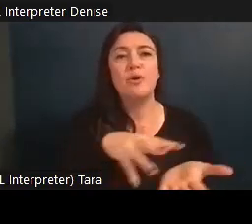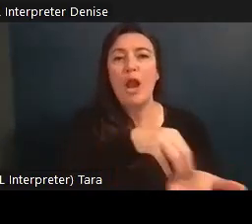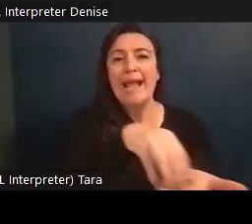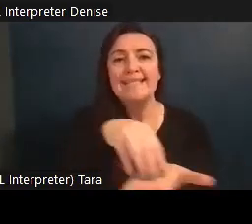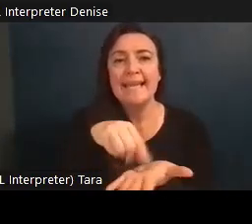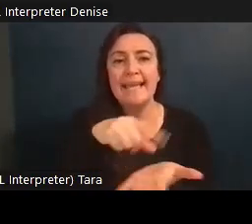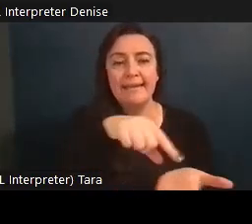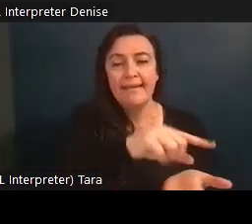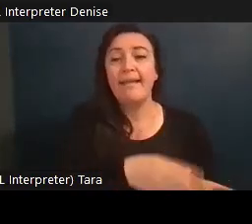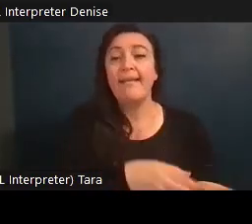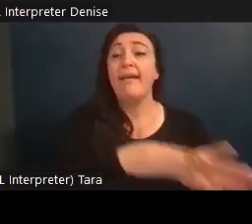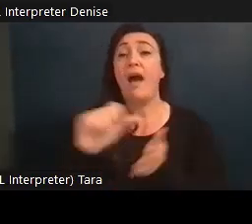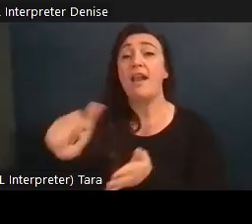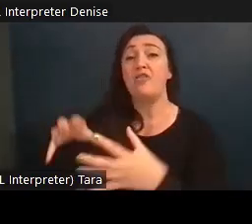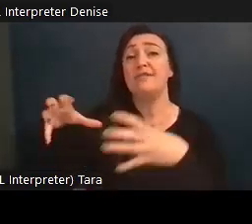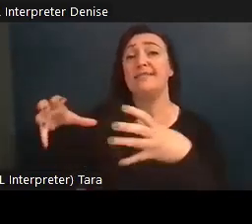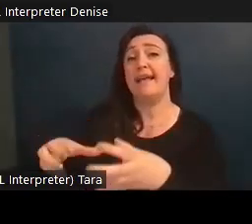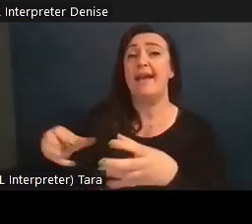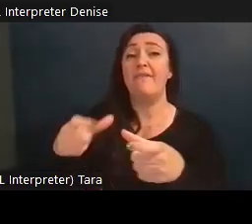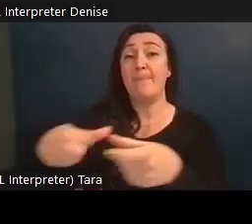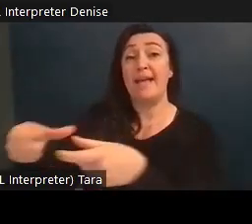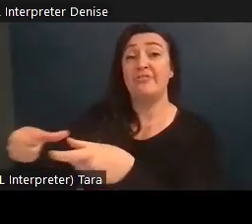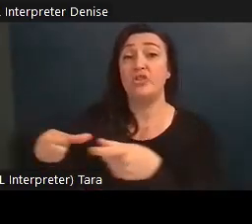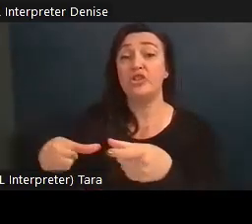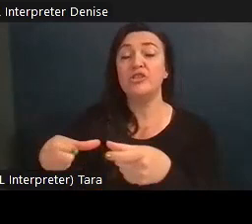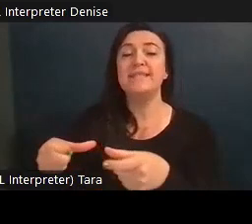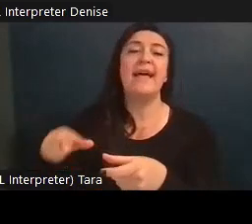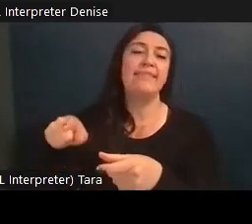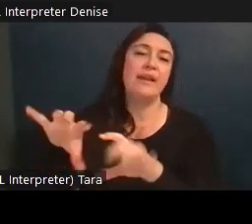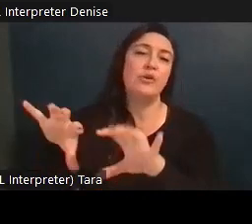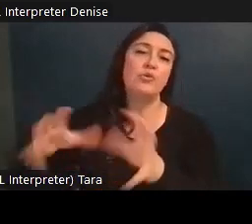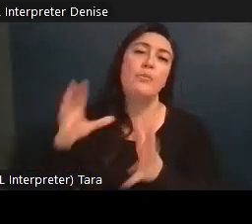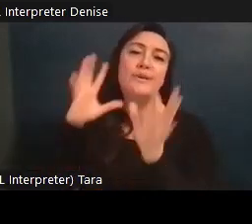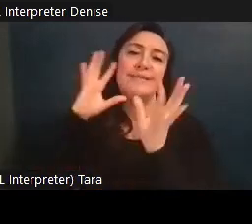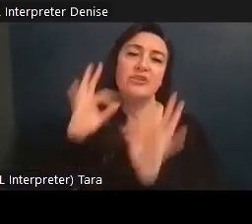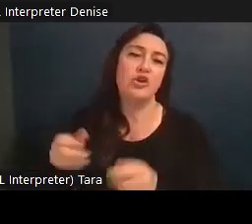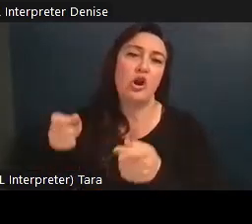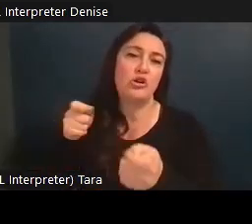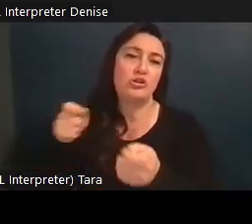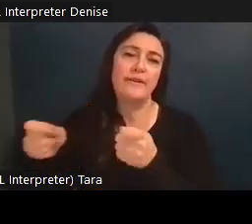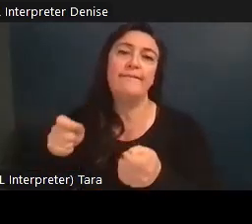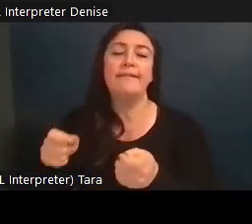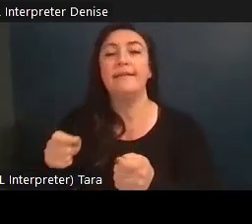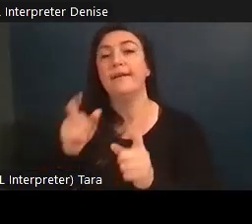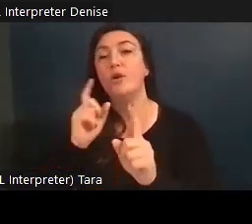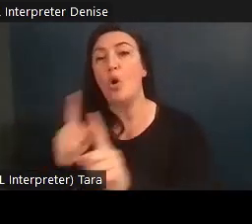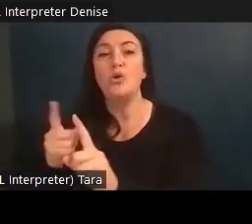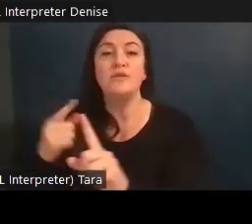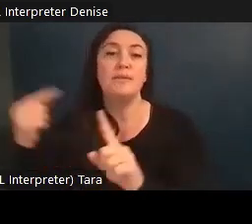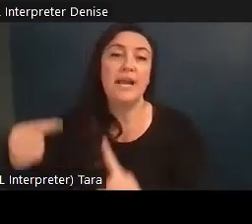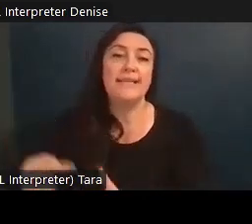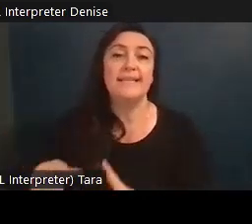pastures. This group was in charge of decisions about goals and objectives, stocking rates, stock density, pasture, grazing